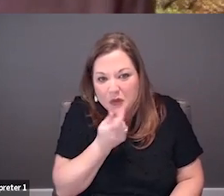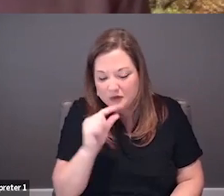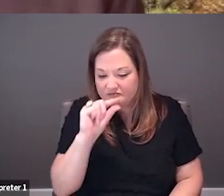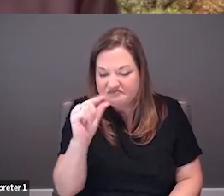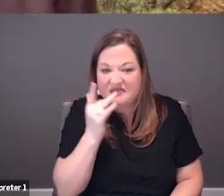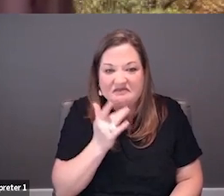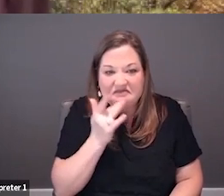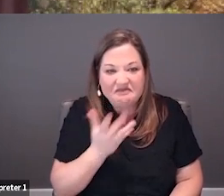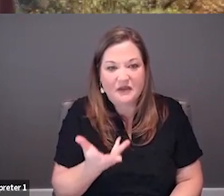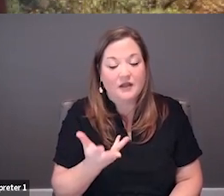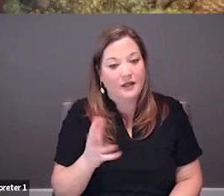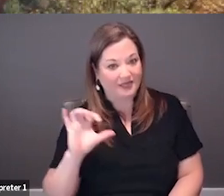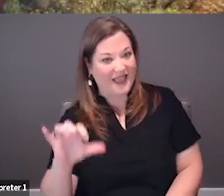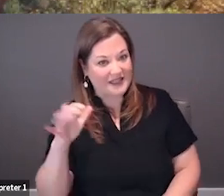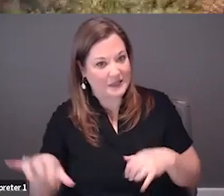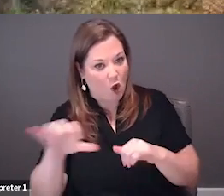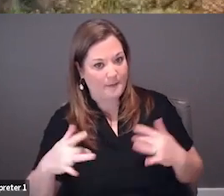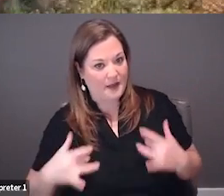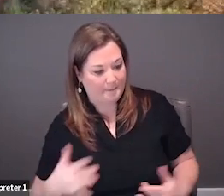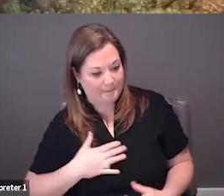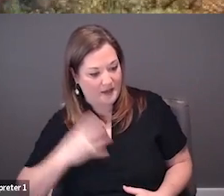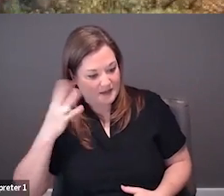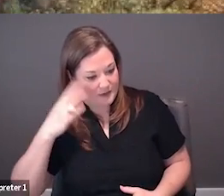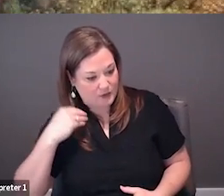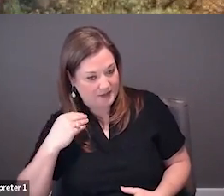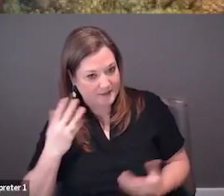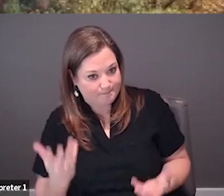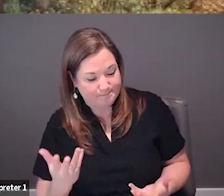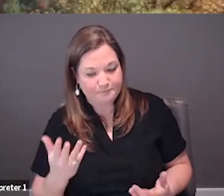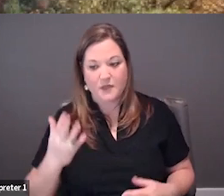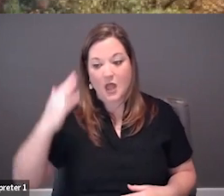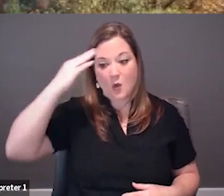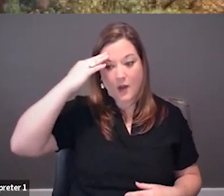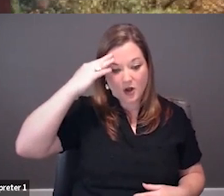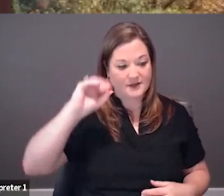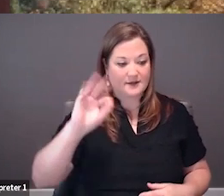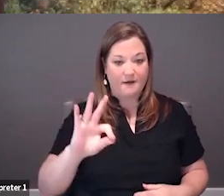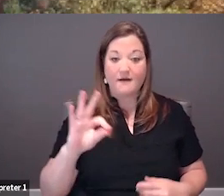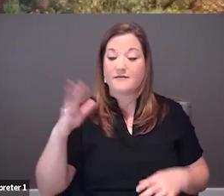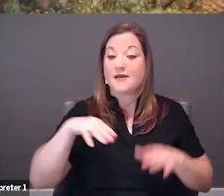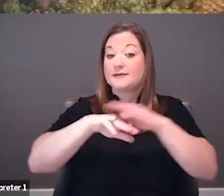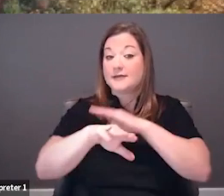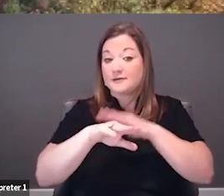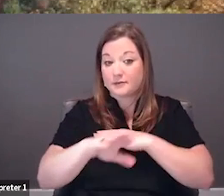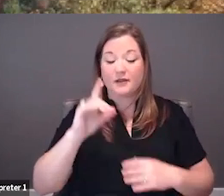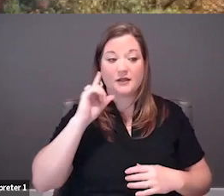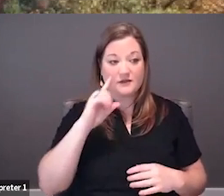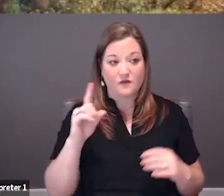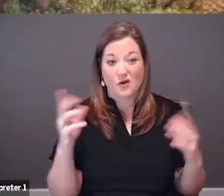What I mean by that is awareness of accessibility as a set of technical requirements only.